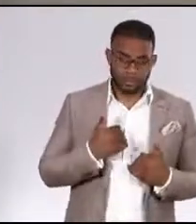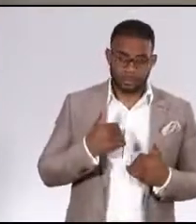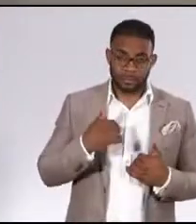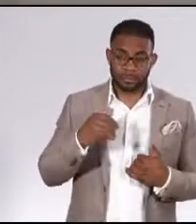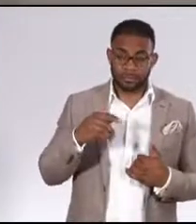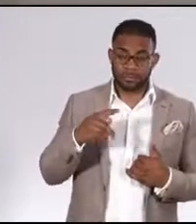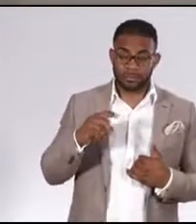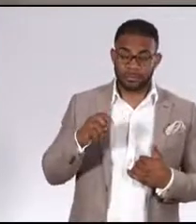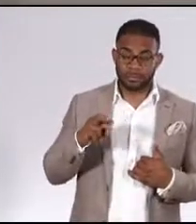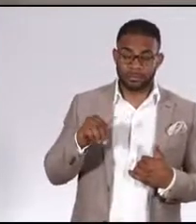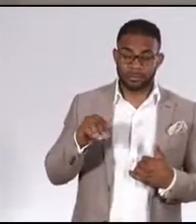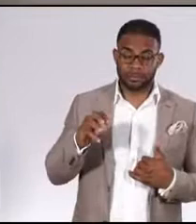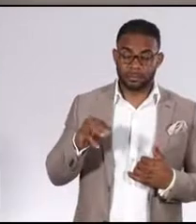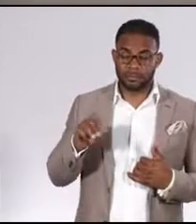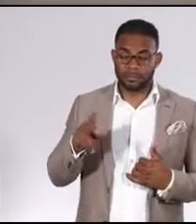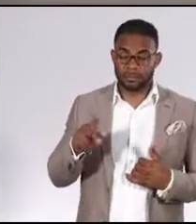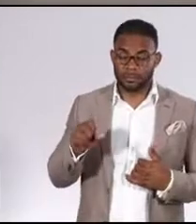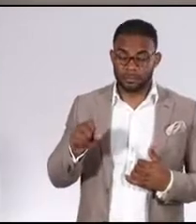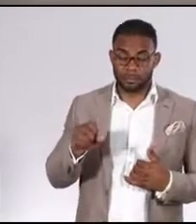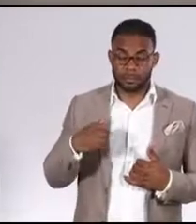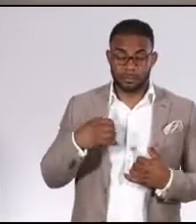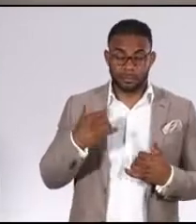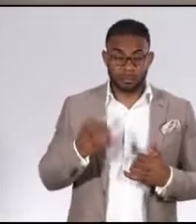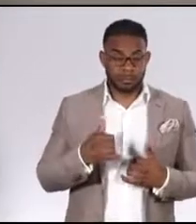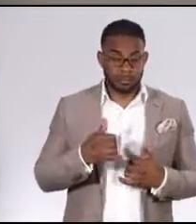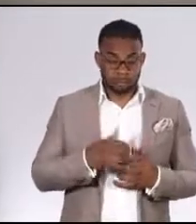I tried using my smartphone captioning app,